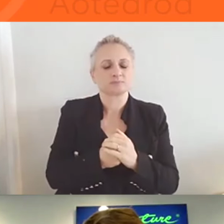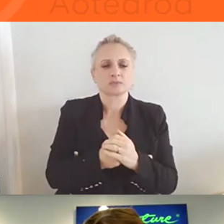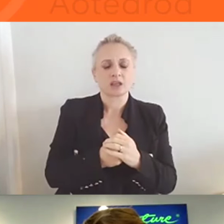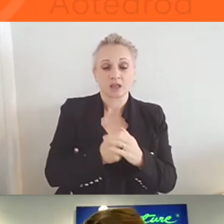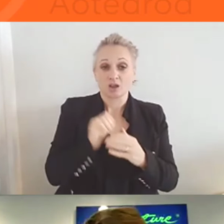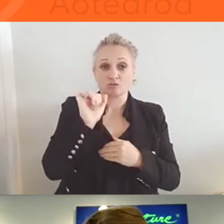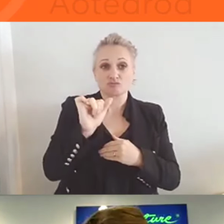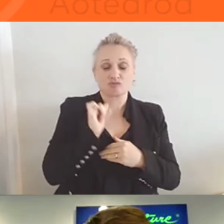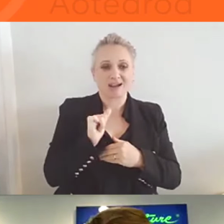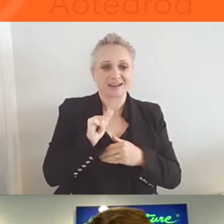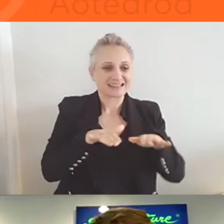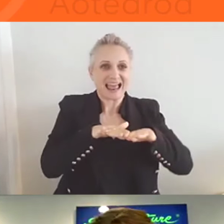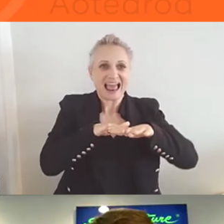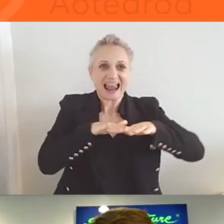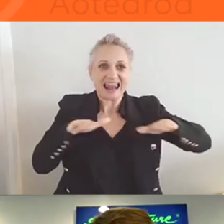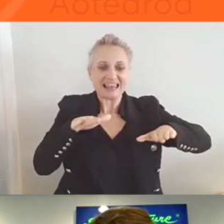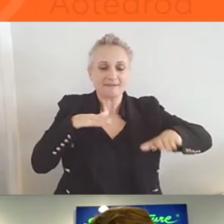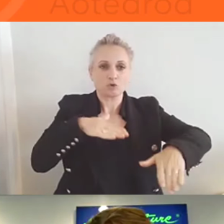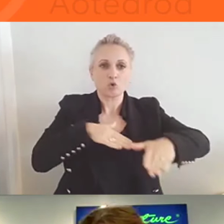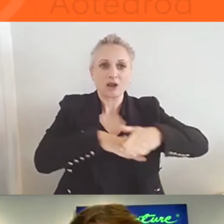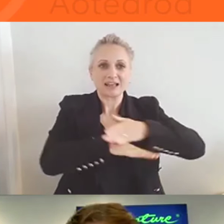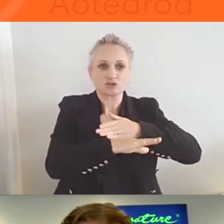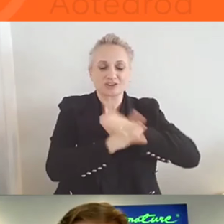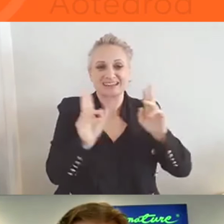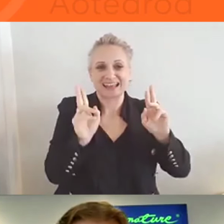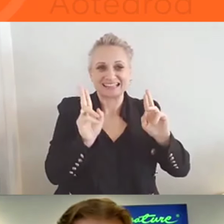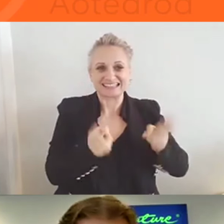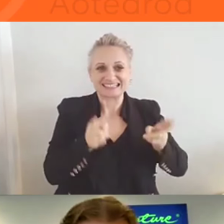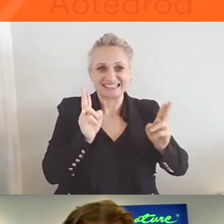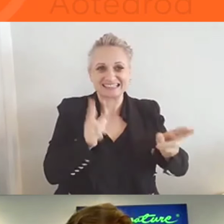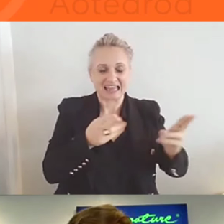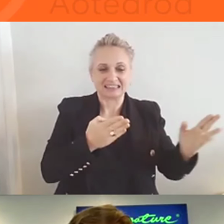you know, FUD colour differential as standard and starting to really